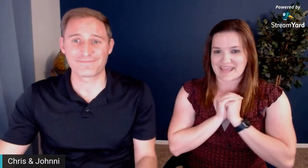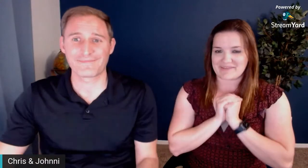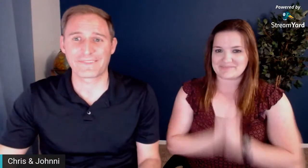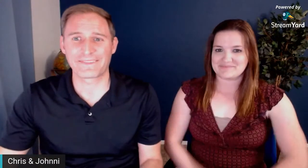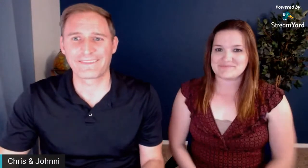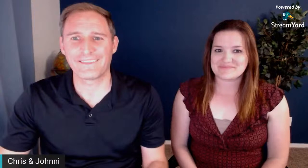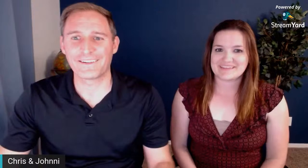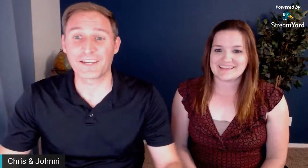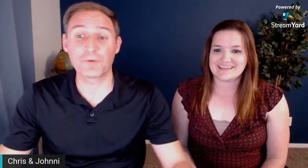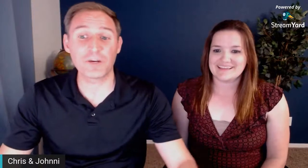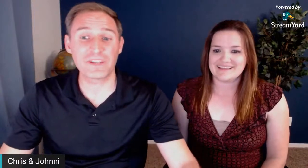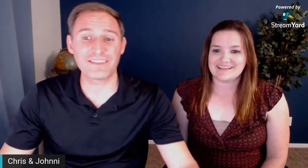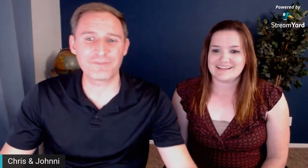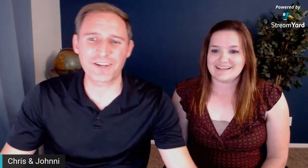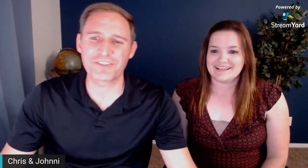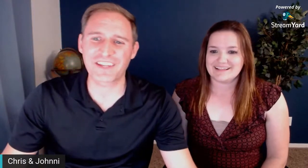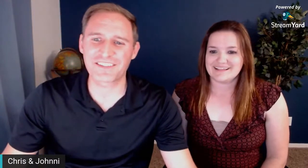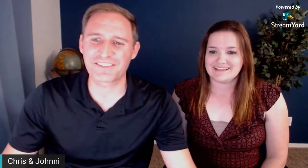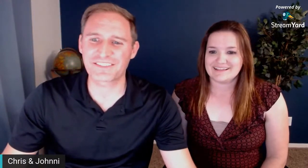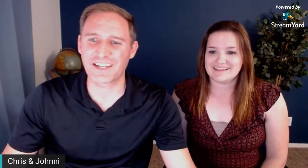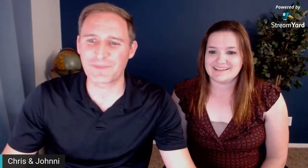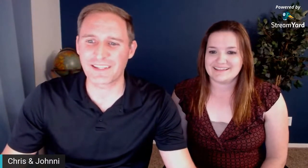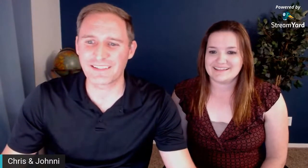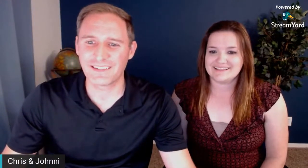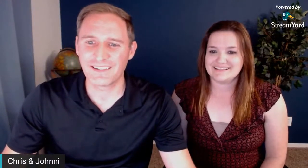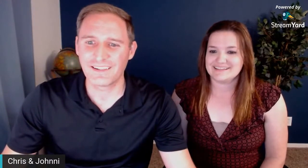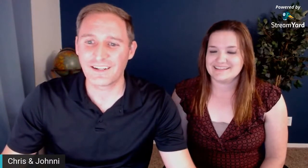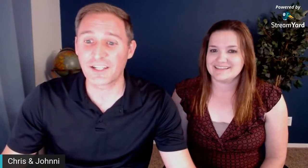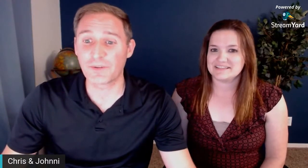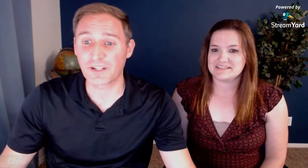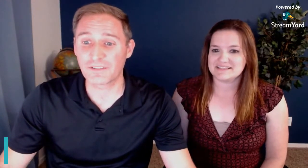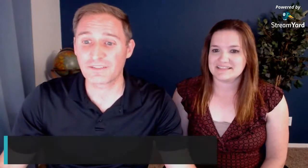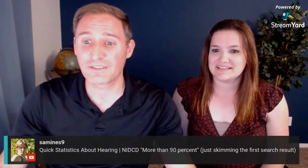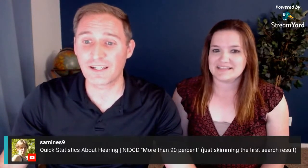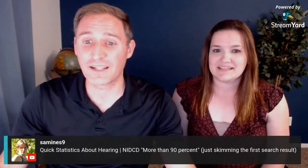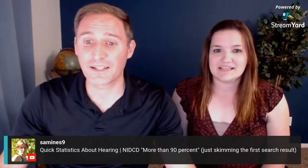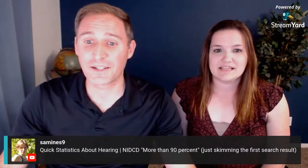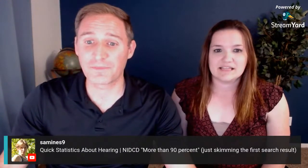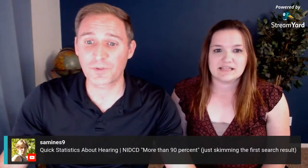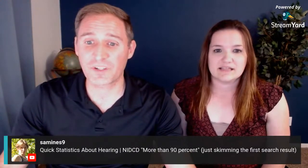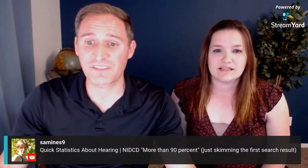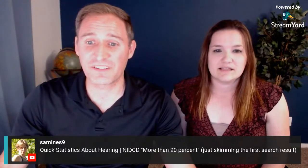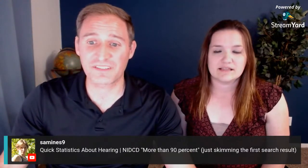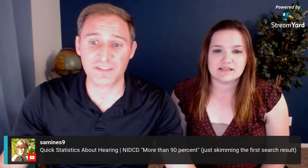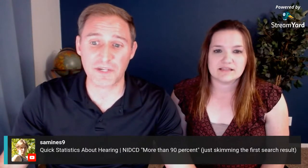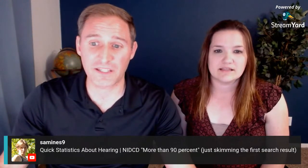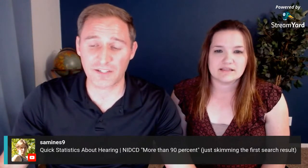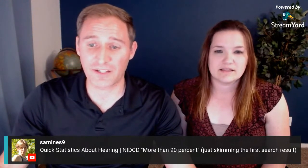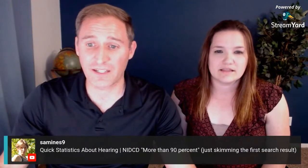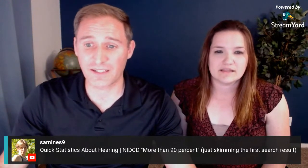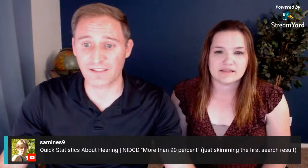okay okay while we well those answers come in oh here we go um quick statistics about hearing uh